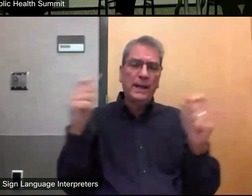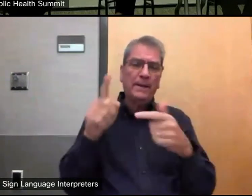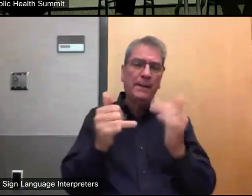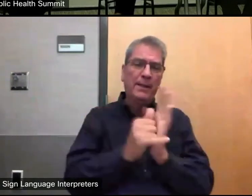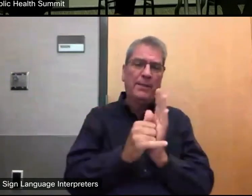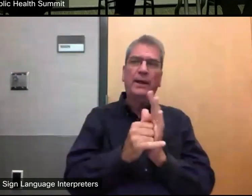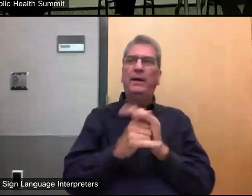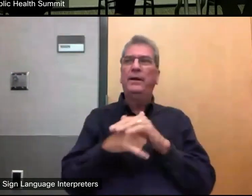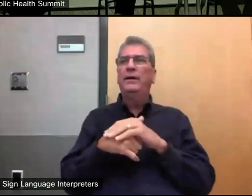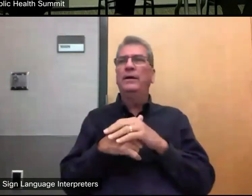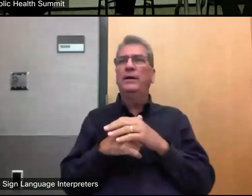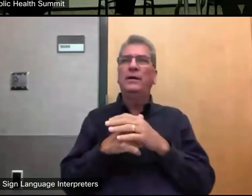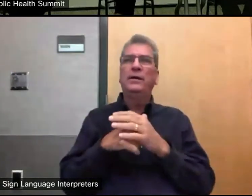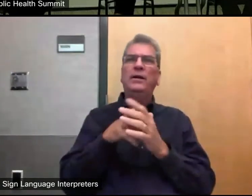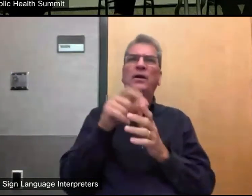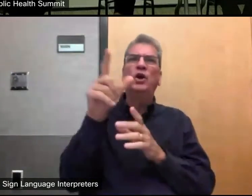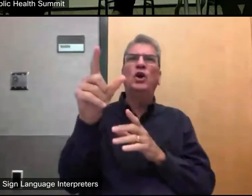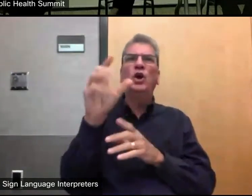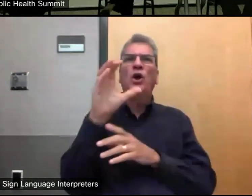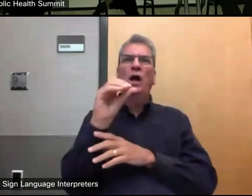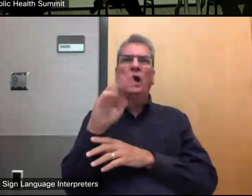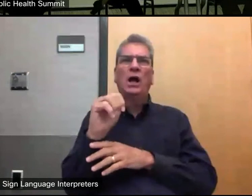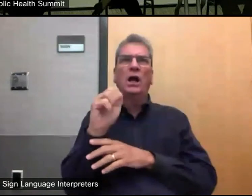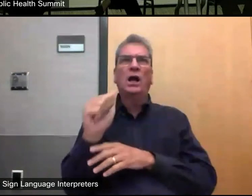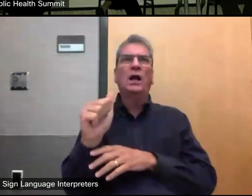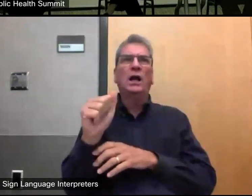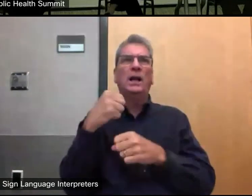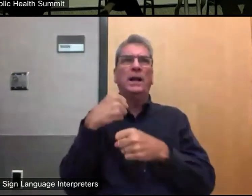we can make a difference too. That's 1 thing. I know. Certainly. That wasn't the case.